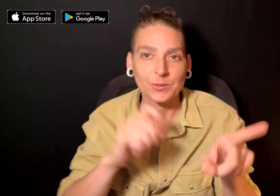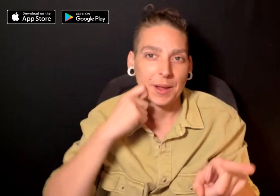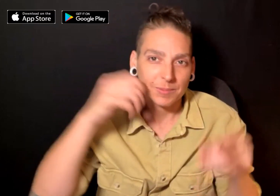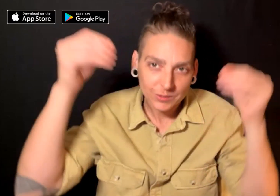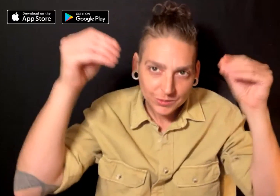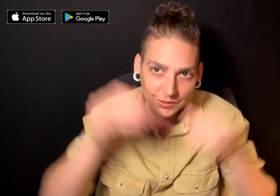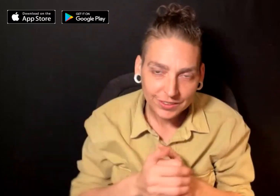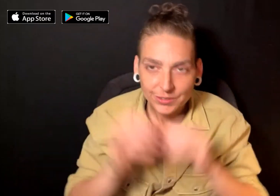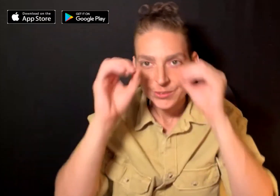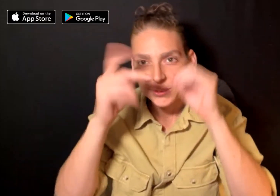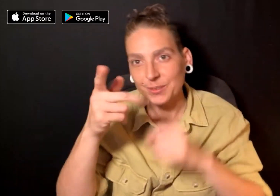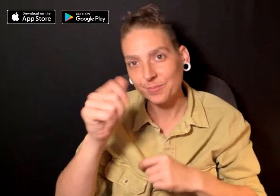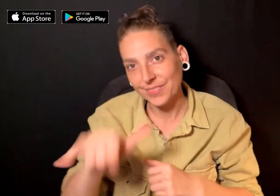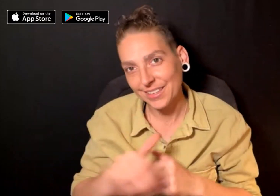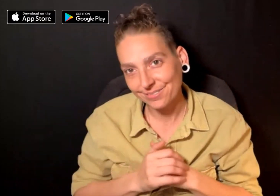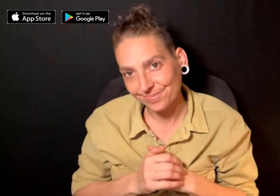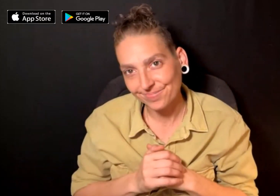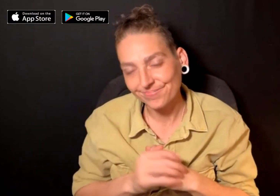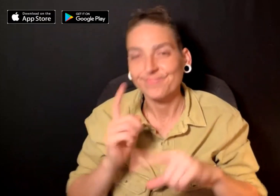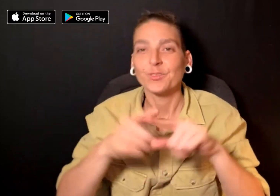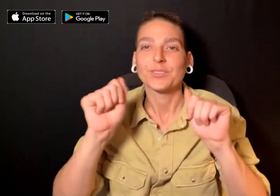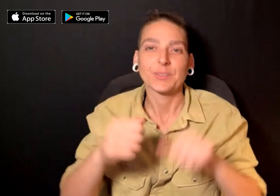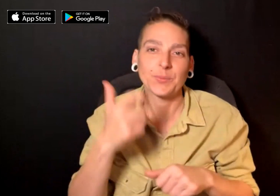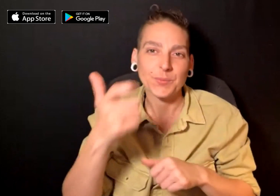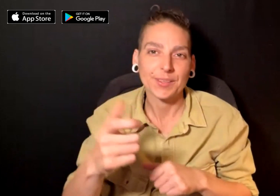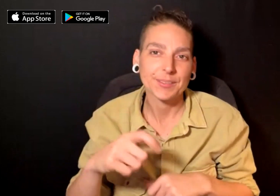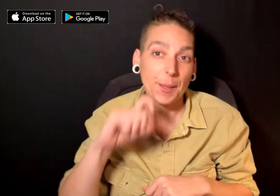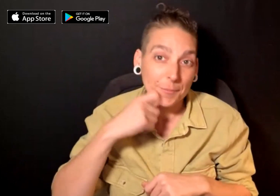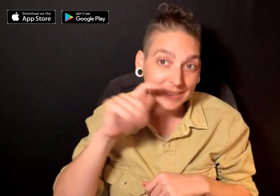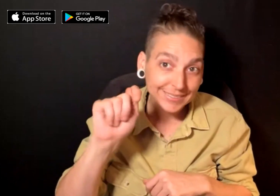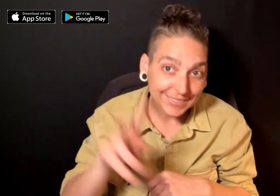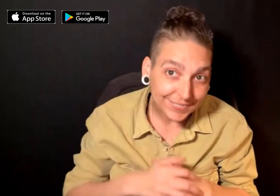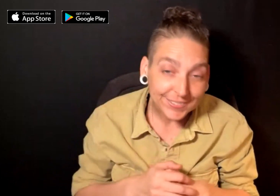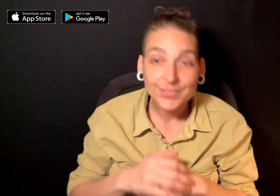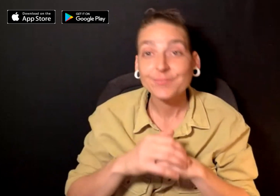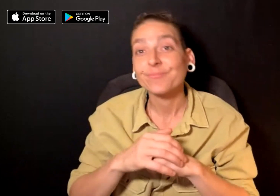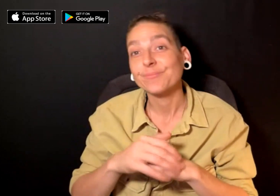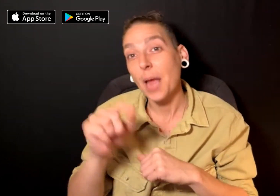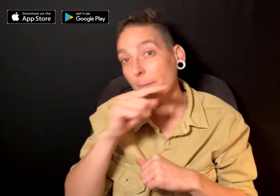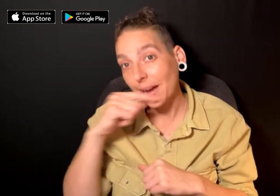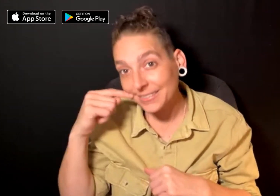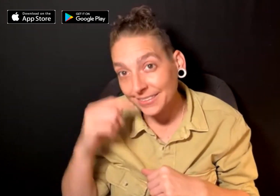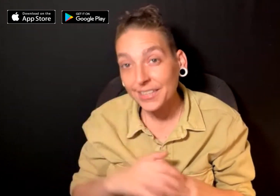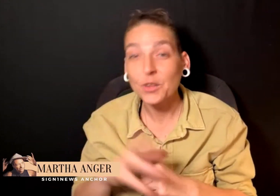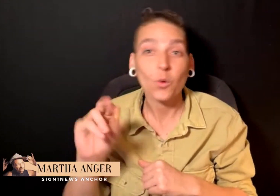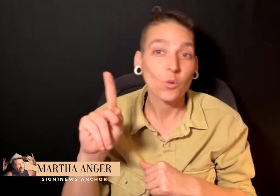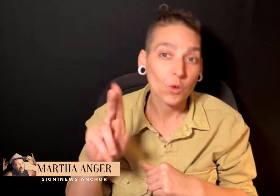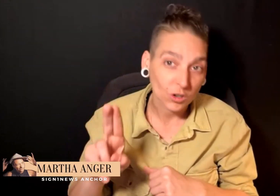app store or Google play store on your smart phone and you can also watch on Apple TV Amazon and Roku